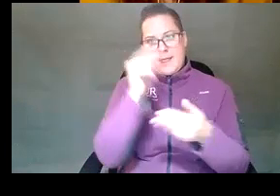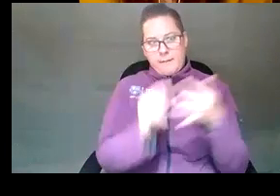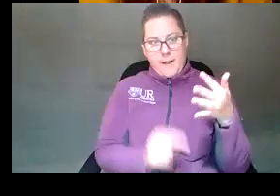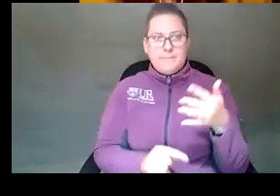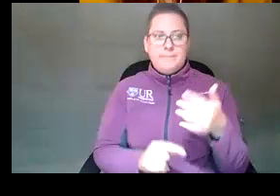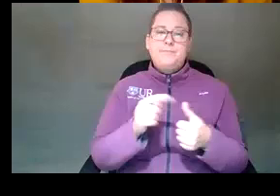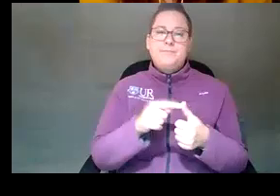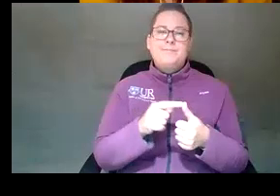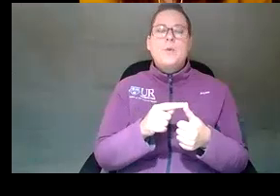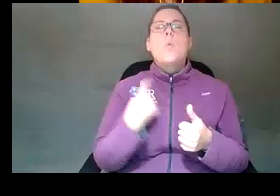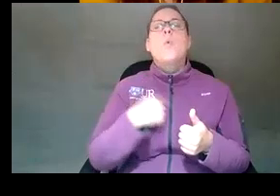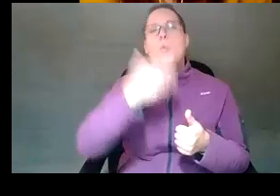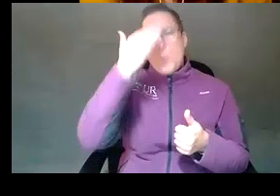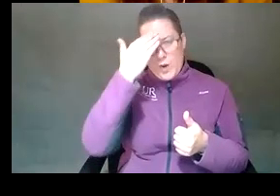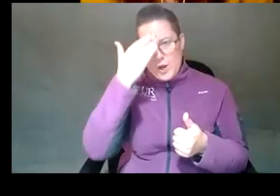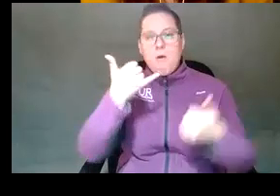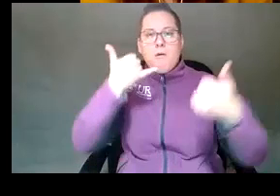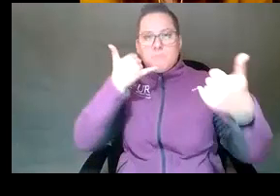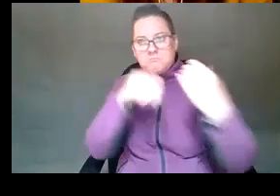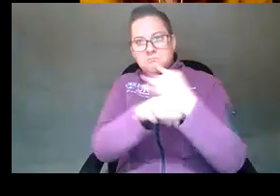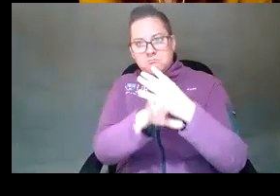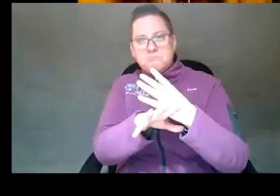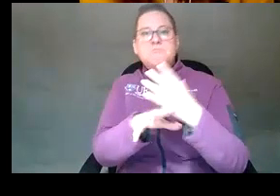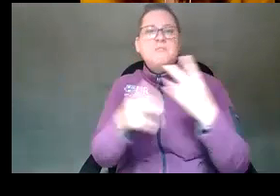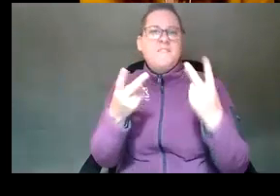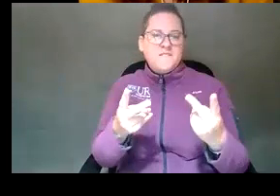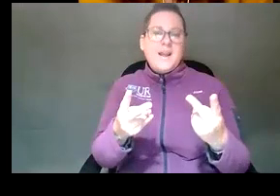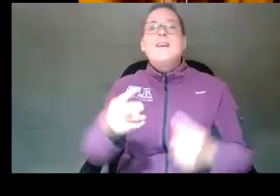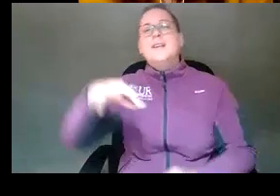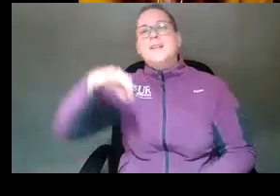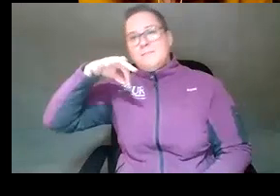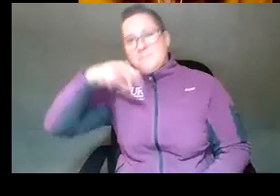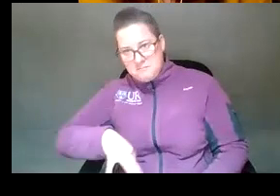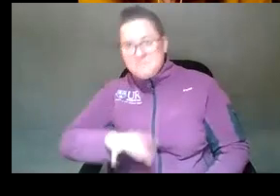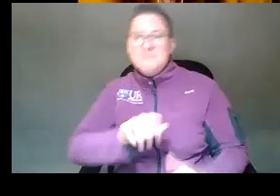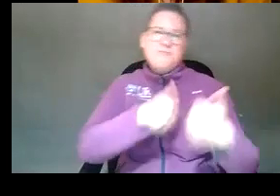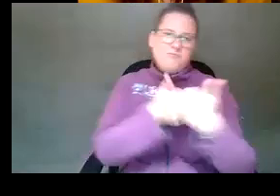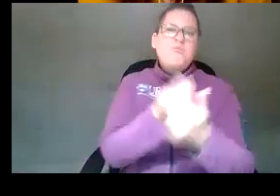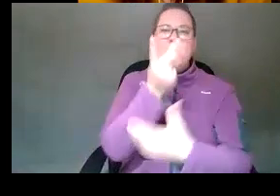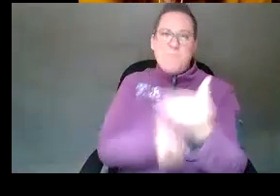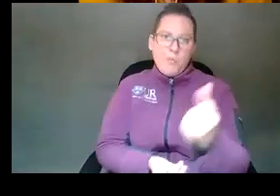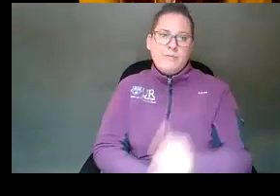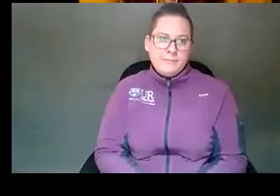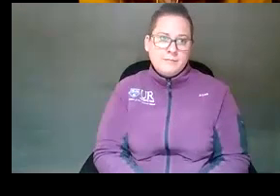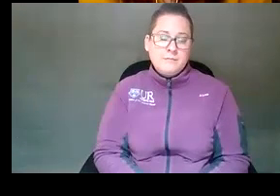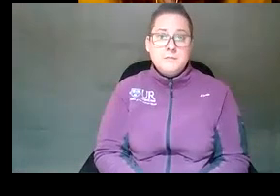that telehealth has both benefits and challenges so in some cases telehealth minimizes barriers